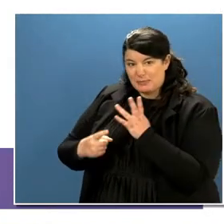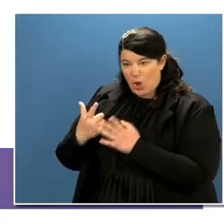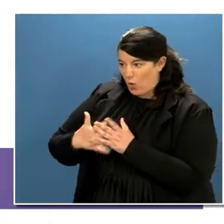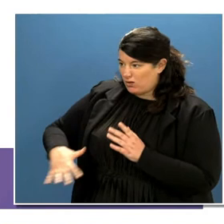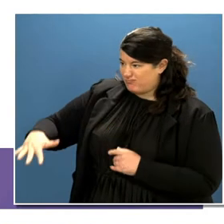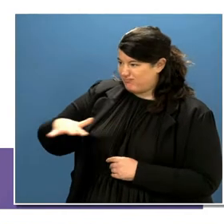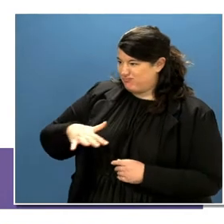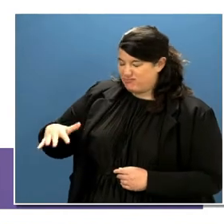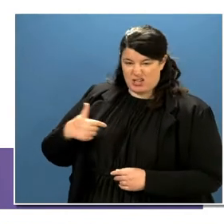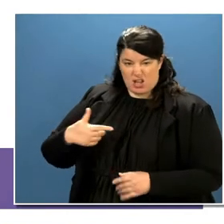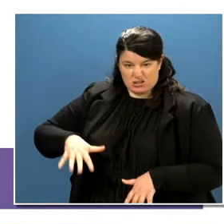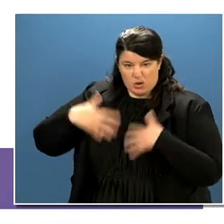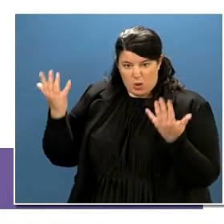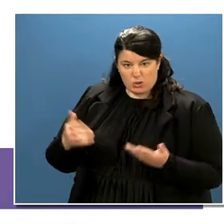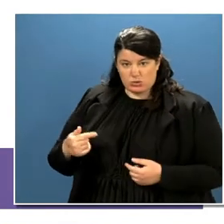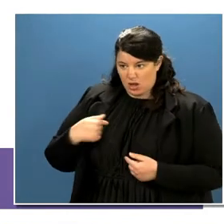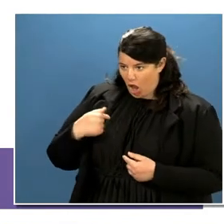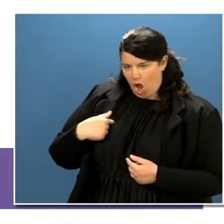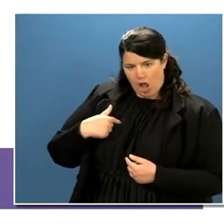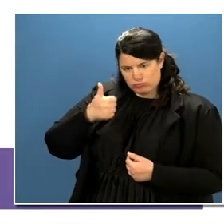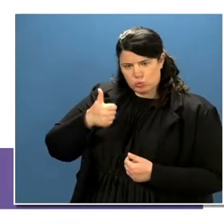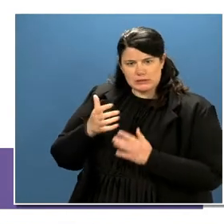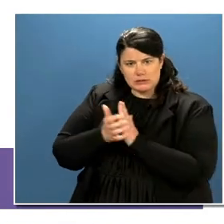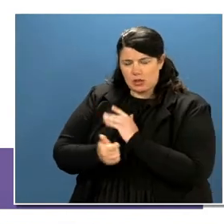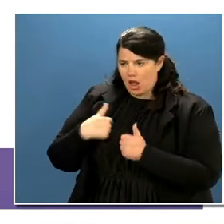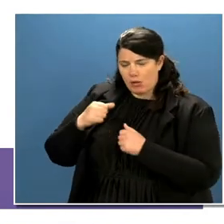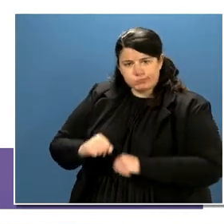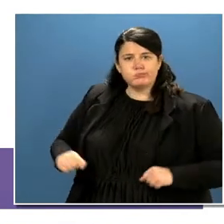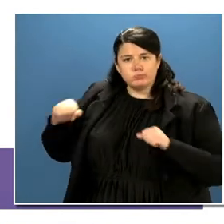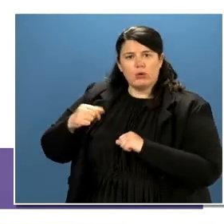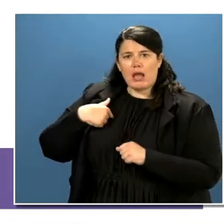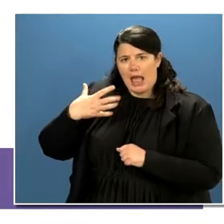capable with more skills than that", but that job employment agency wanted me to